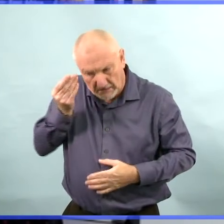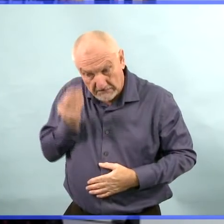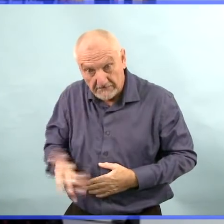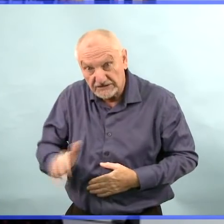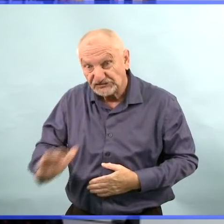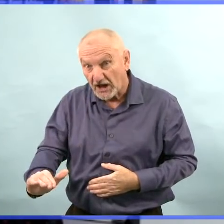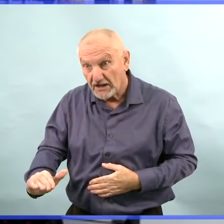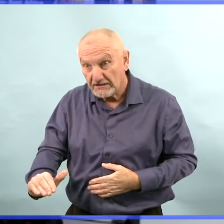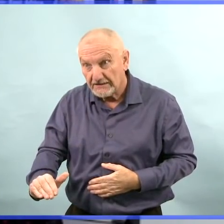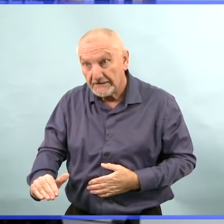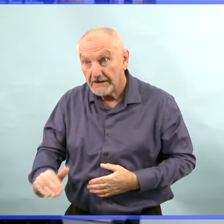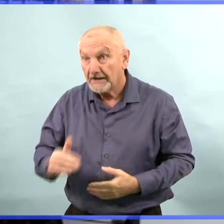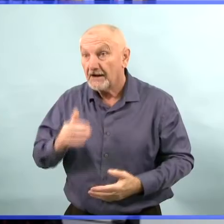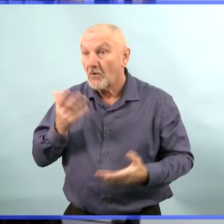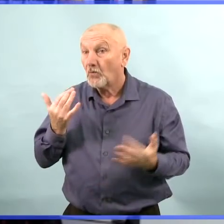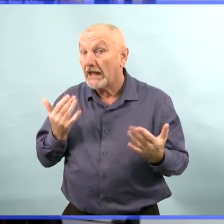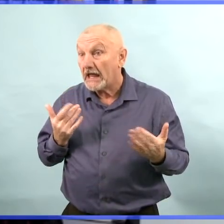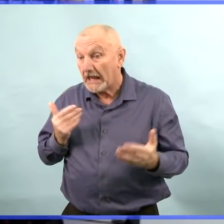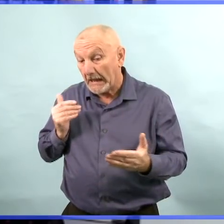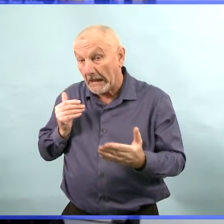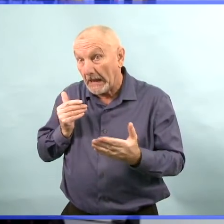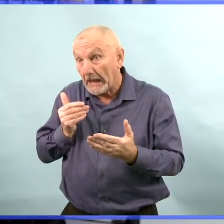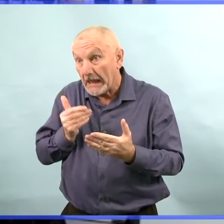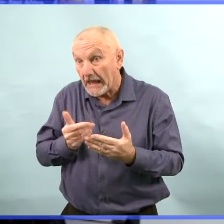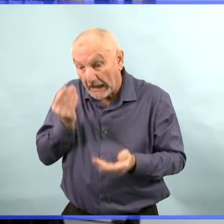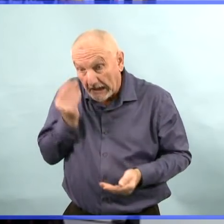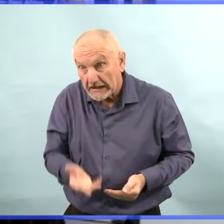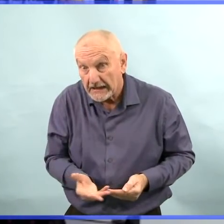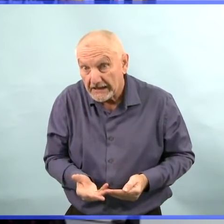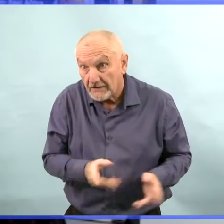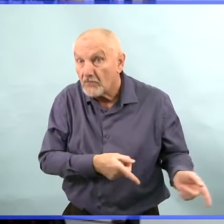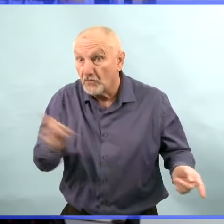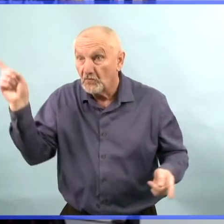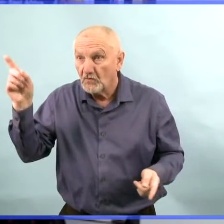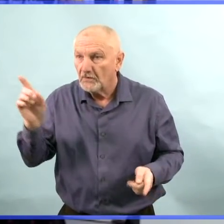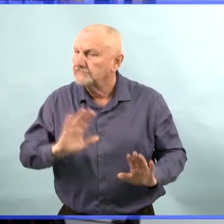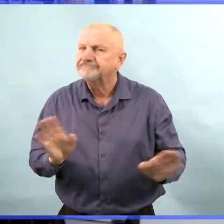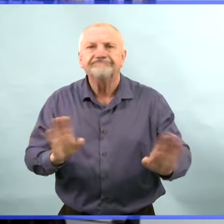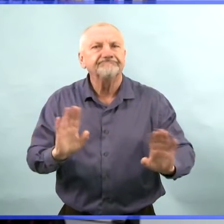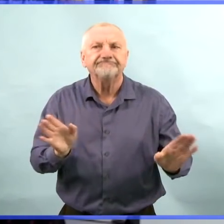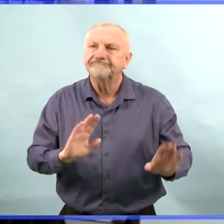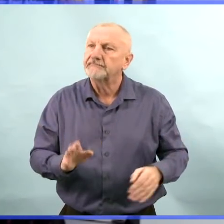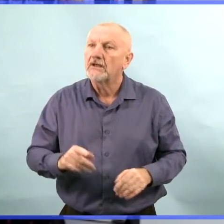that might give them less time to get worried but an unexpected vaccine can be frightening